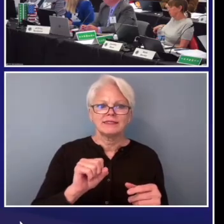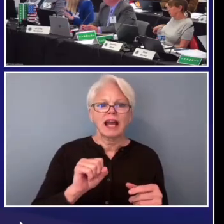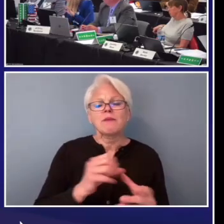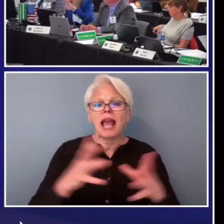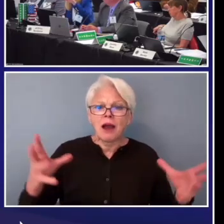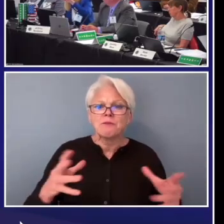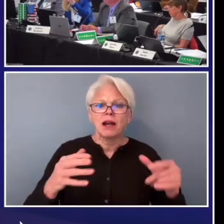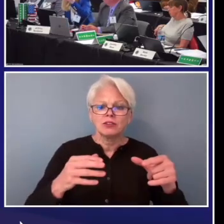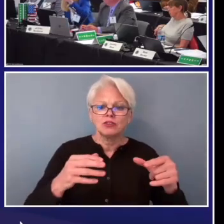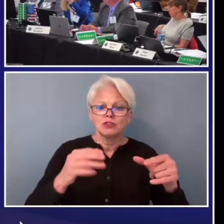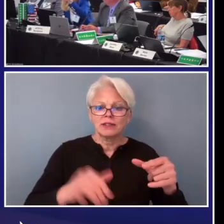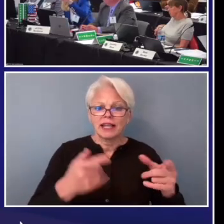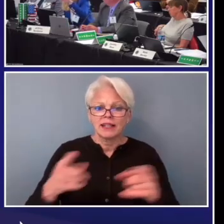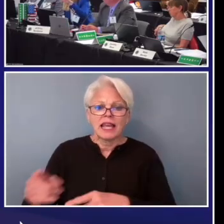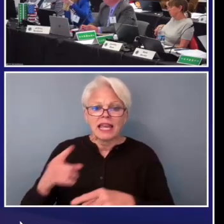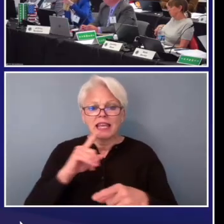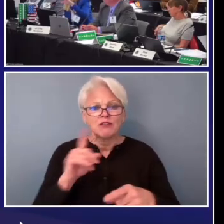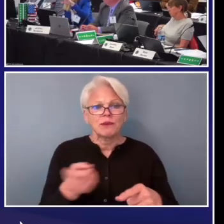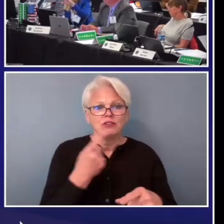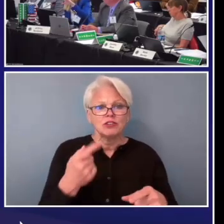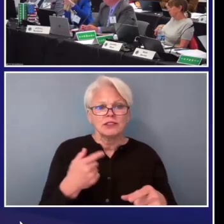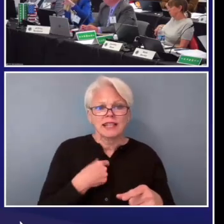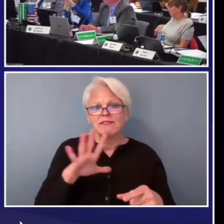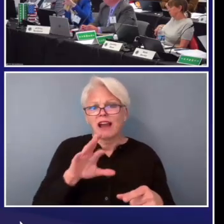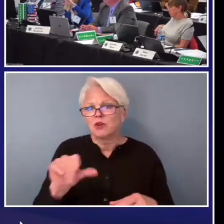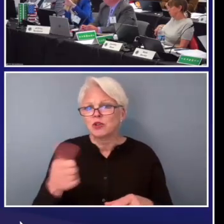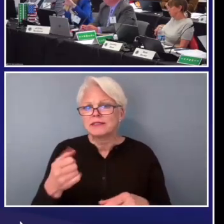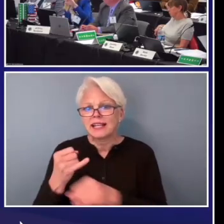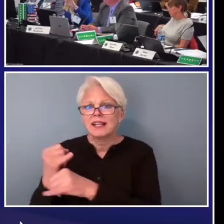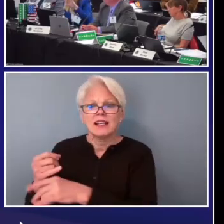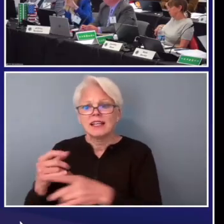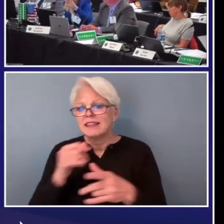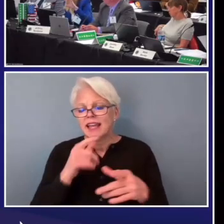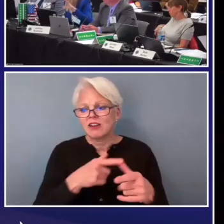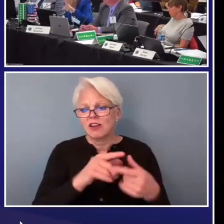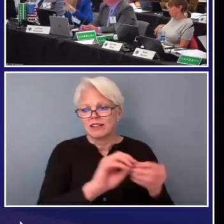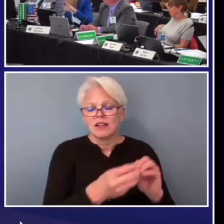And in fact, if we did, then those numbers wouldn't move at all, because these other creditors have 150 to 1400.